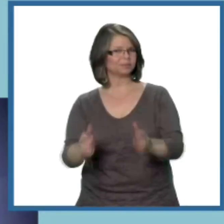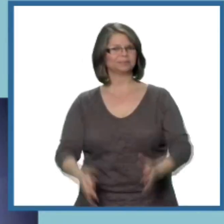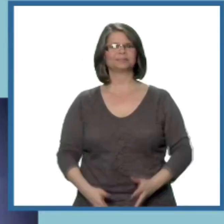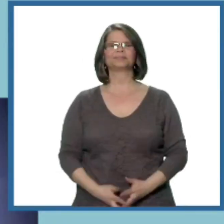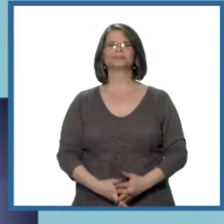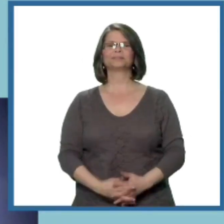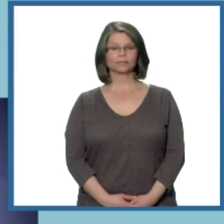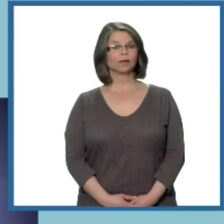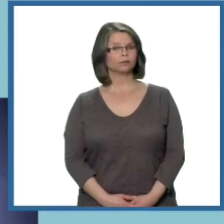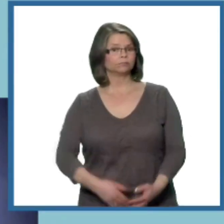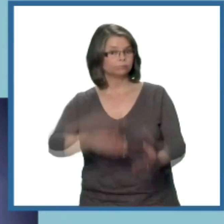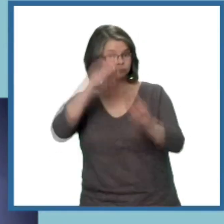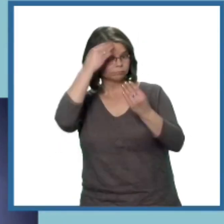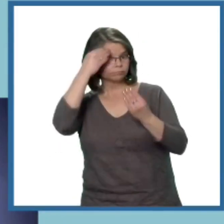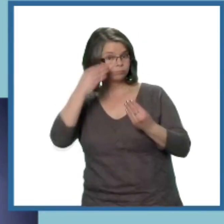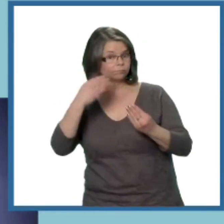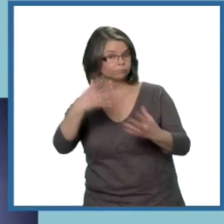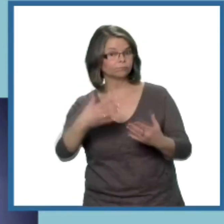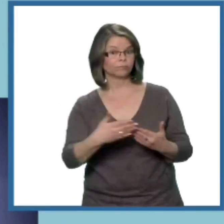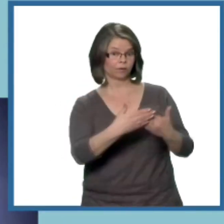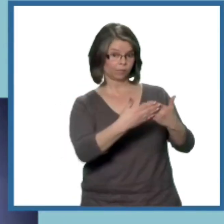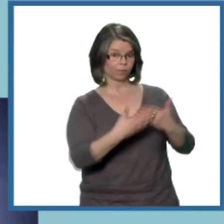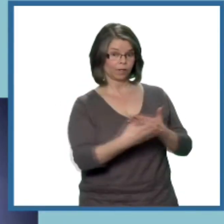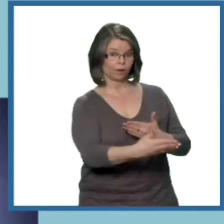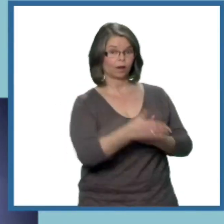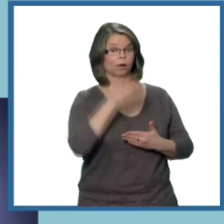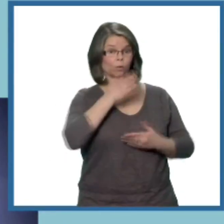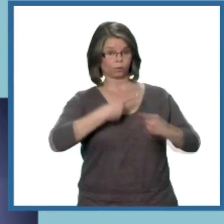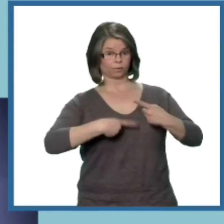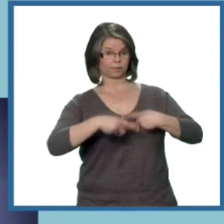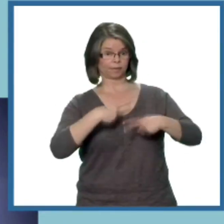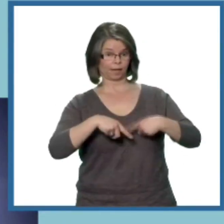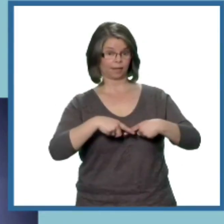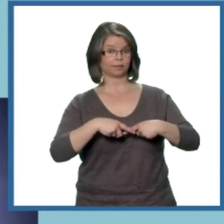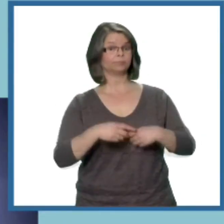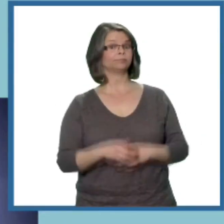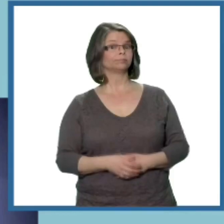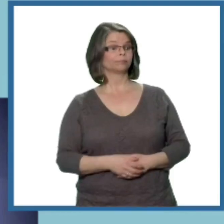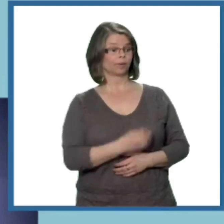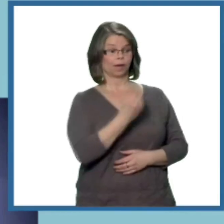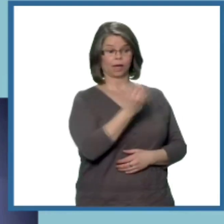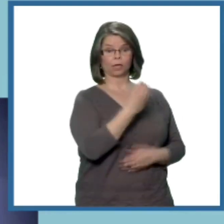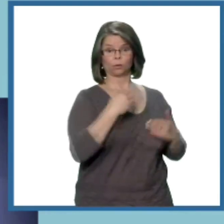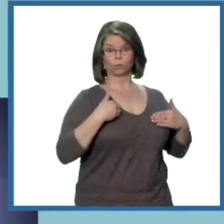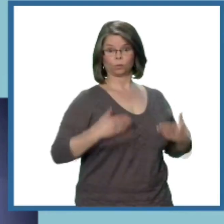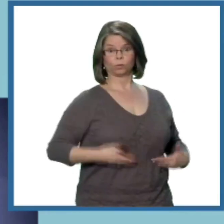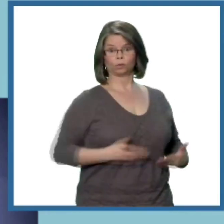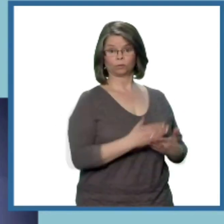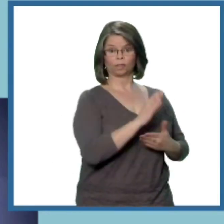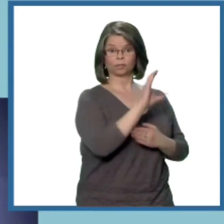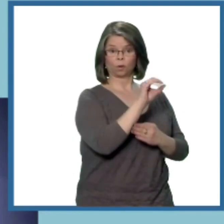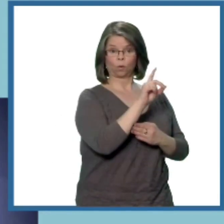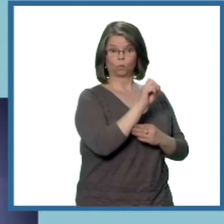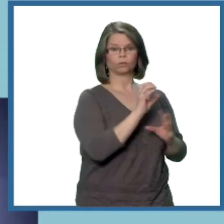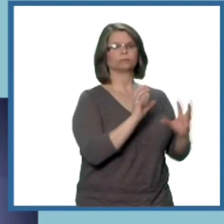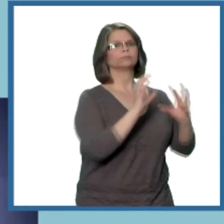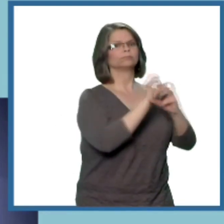We'll call the Ontario Human Rights Code "the Code", the Accessibility for Ontarians with Disabilities Act "the AODA"